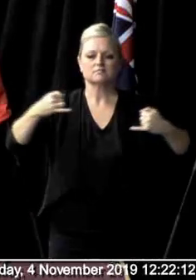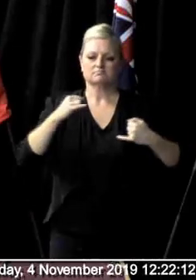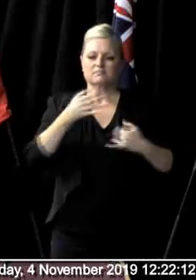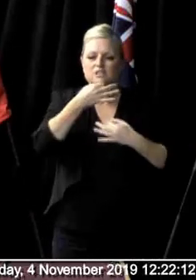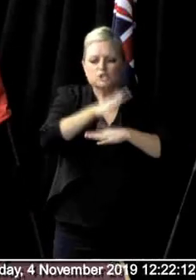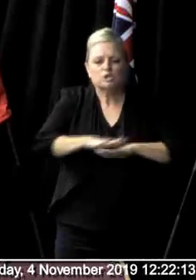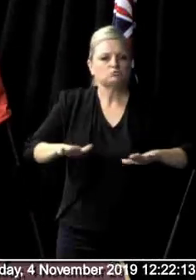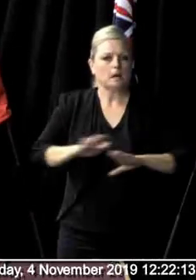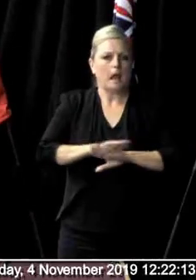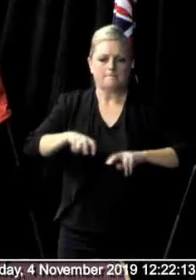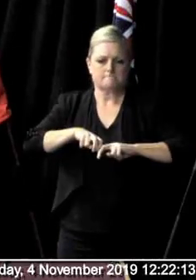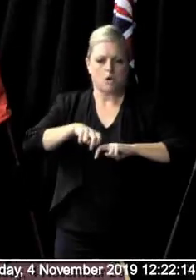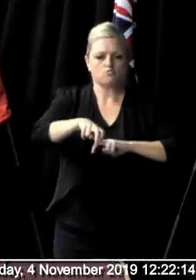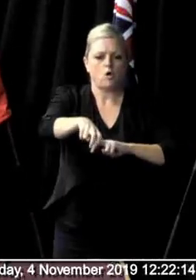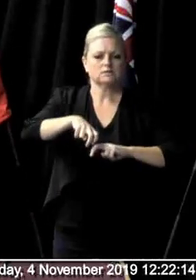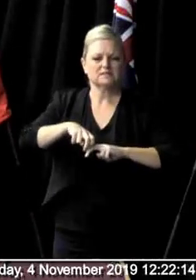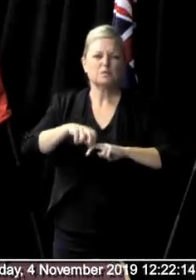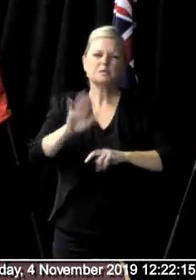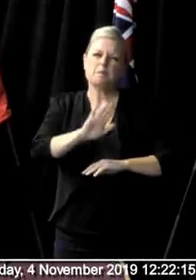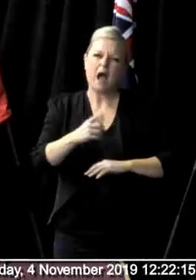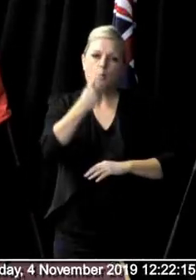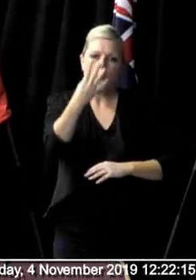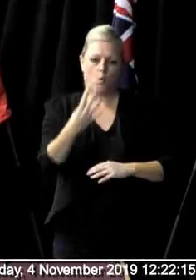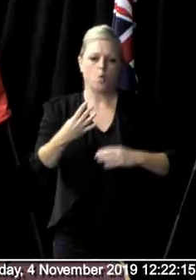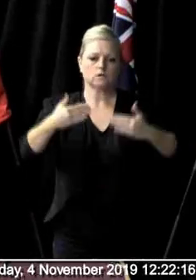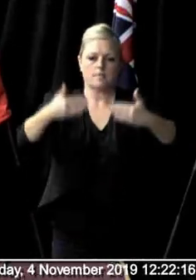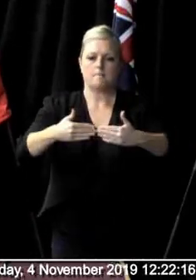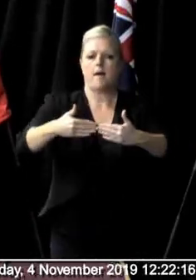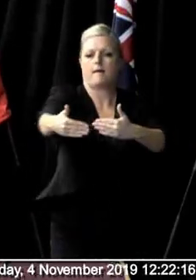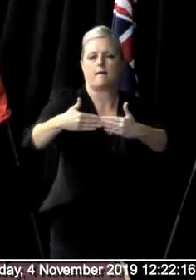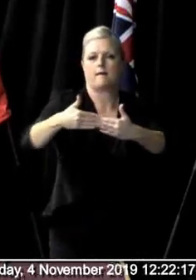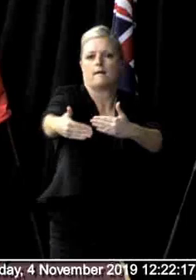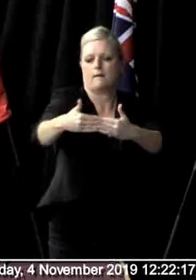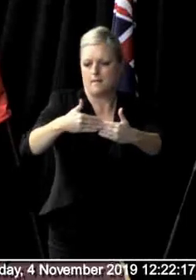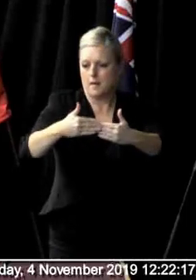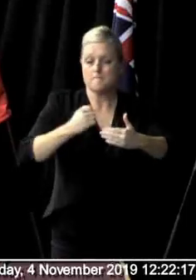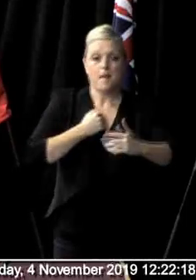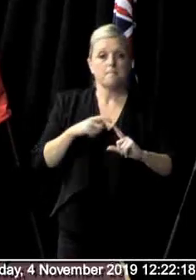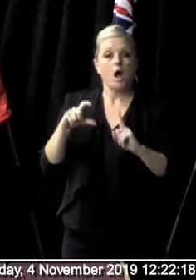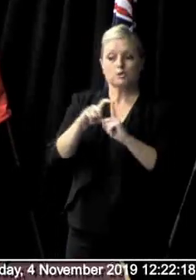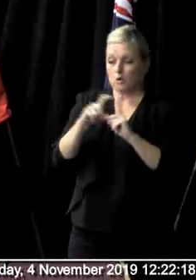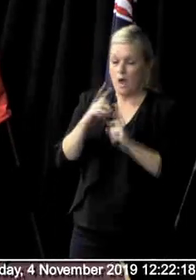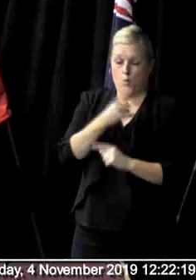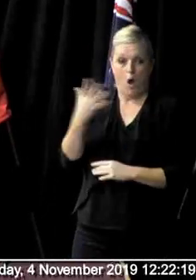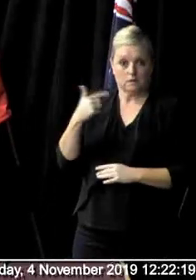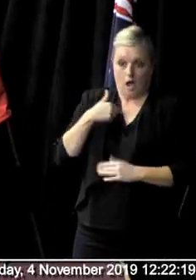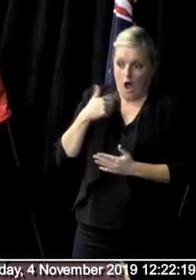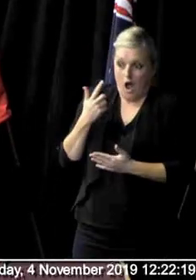It did equate to about a quarter of the classroom. And when my daughter – I was in the room at the time, when my daughter crossed over